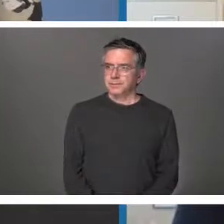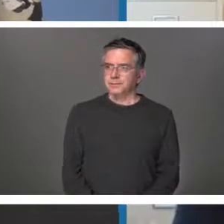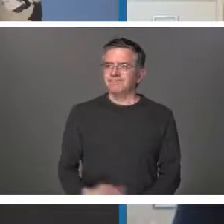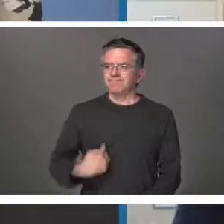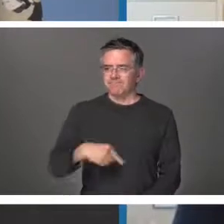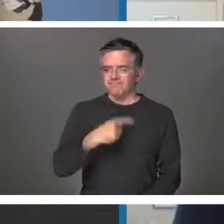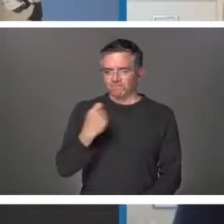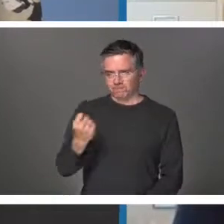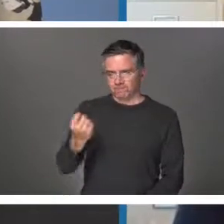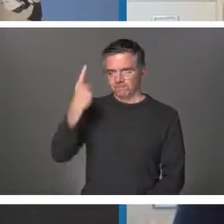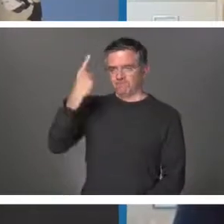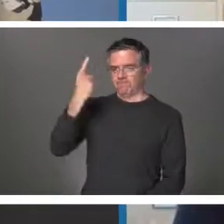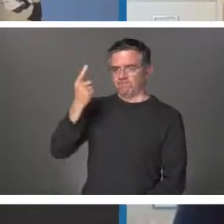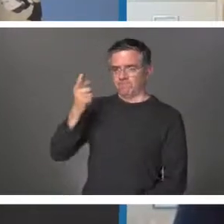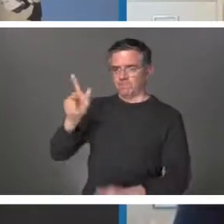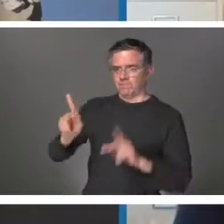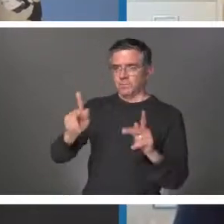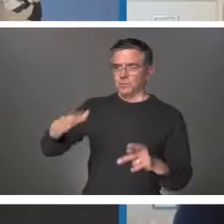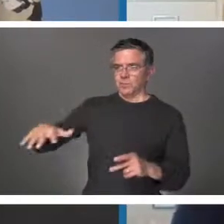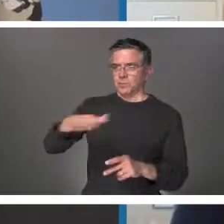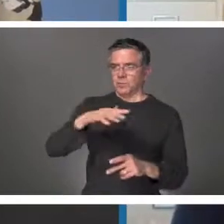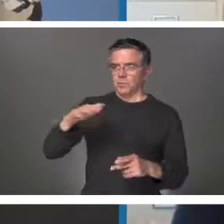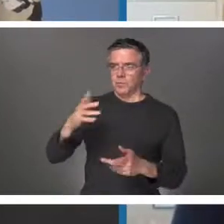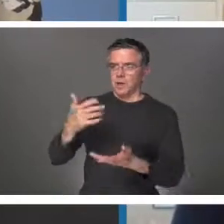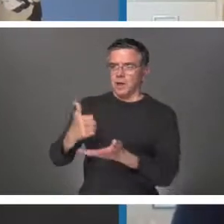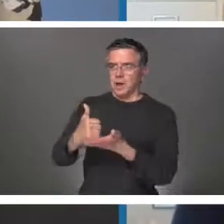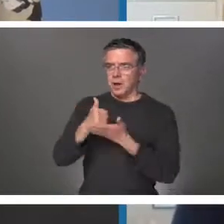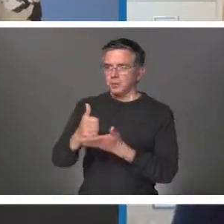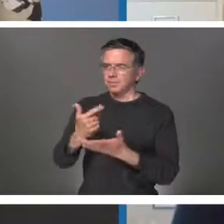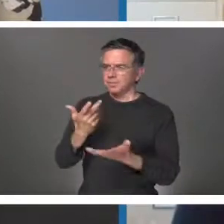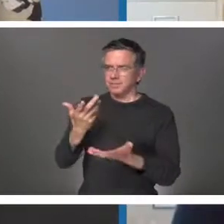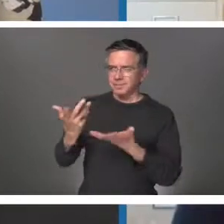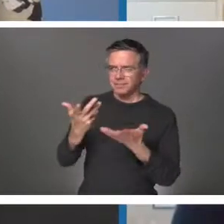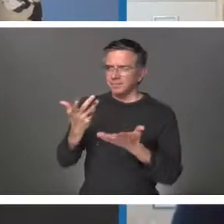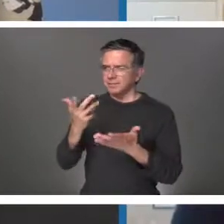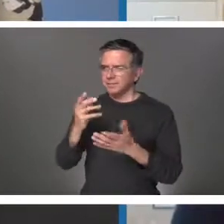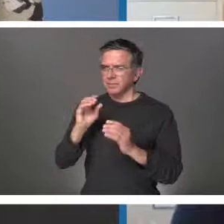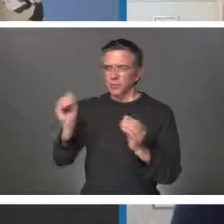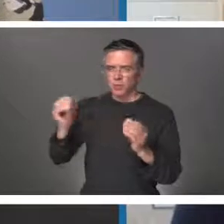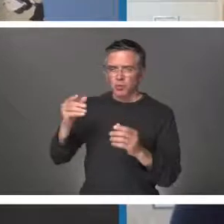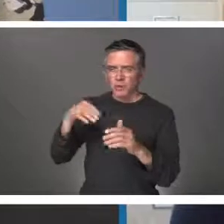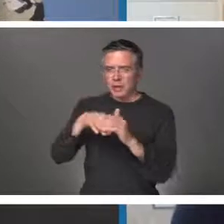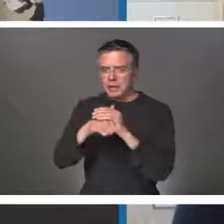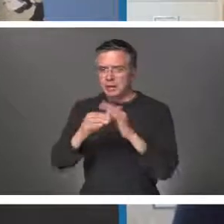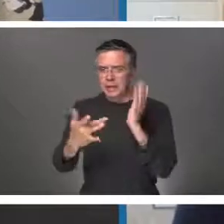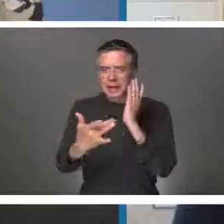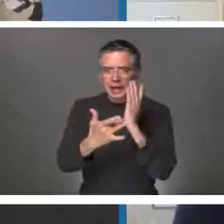They often have lower access to technology, less assistance, you know, fewer resources